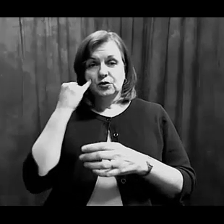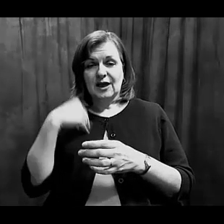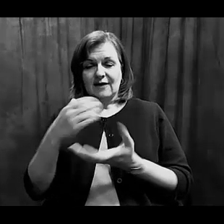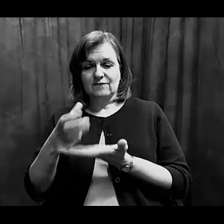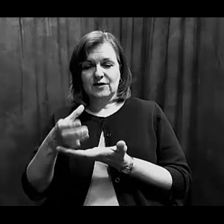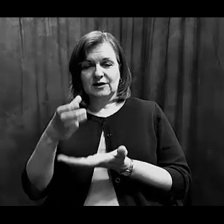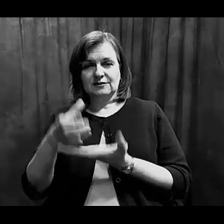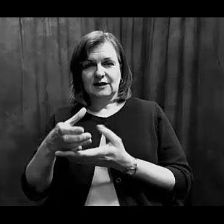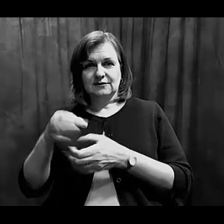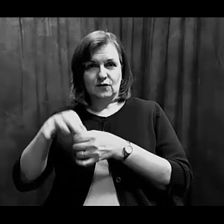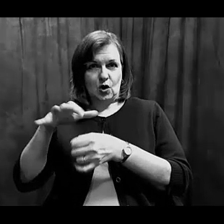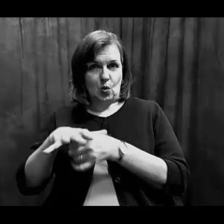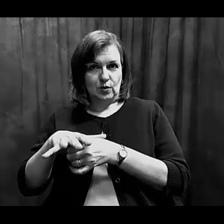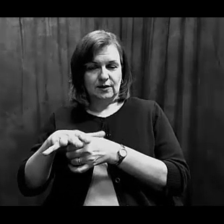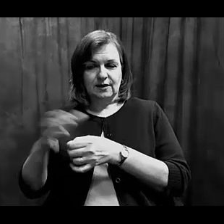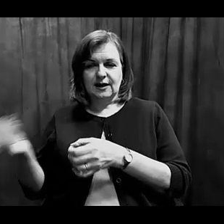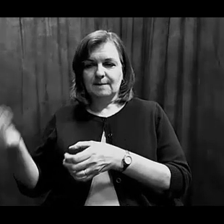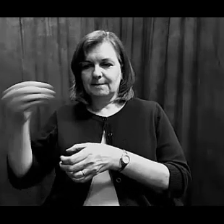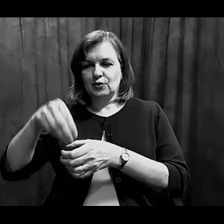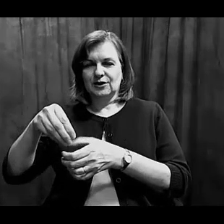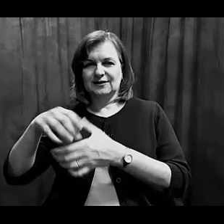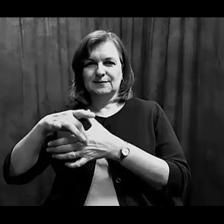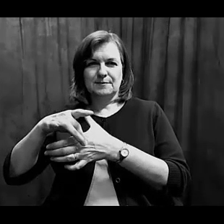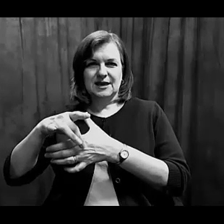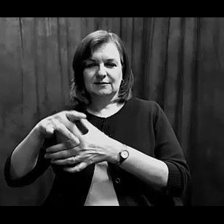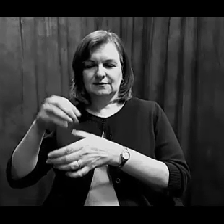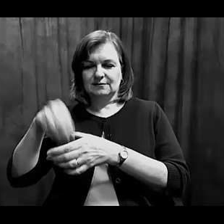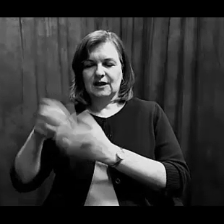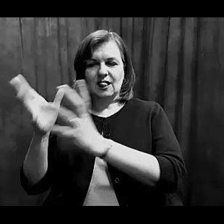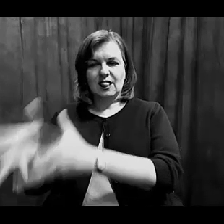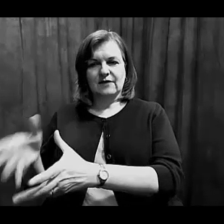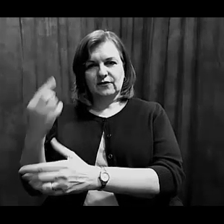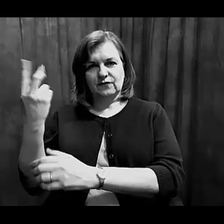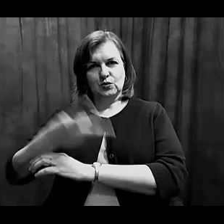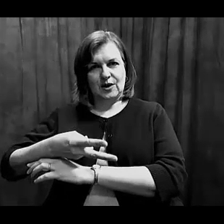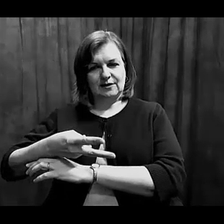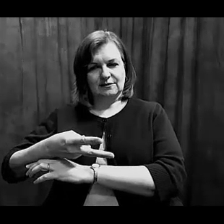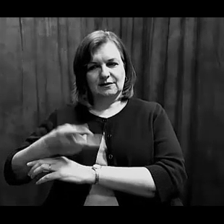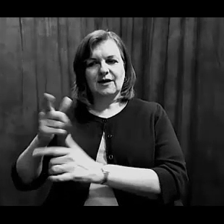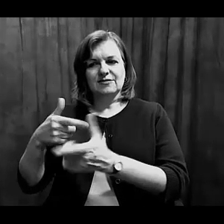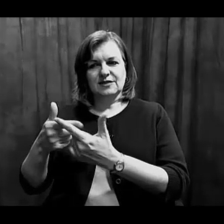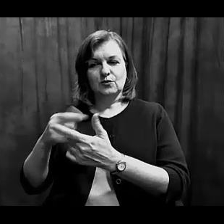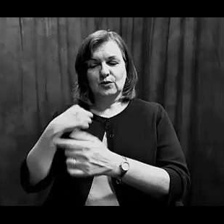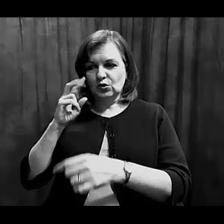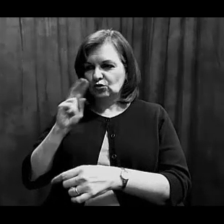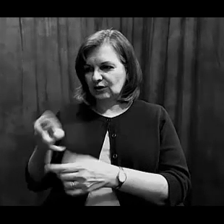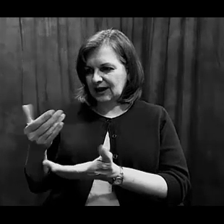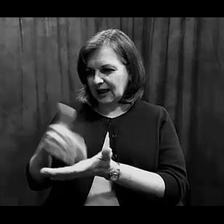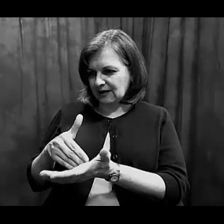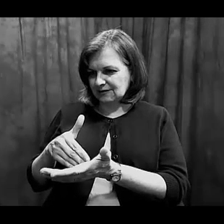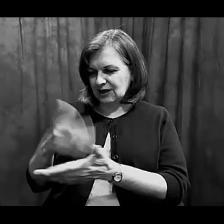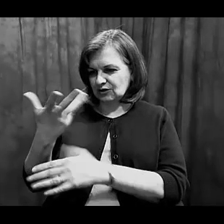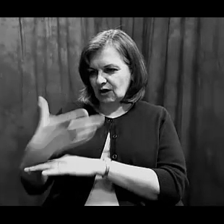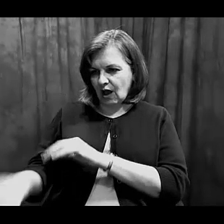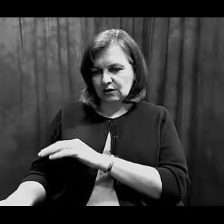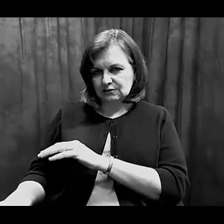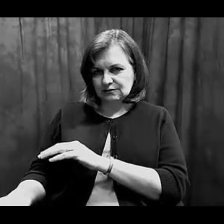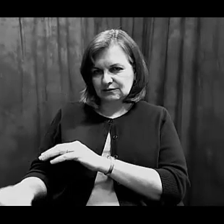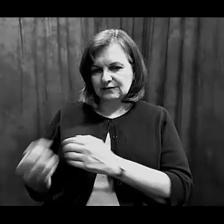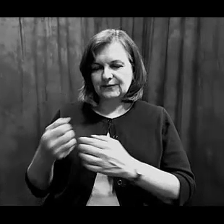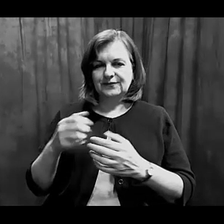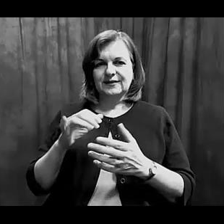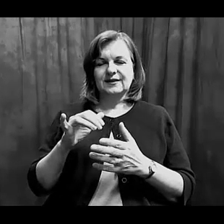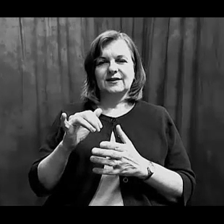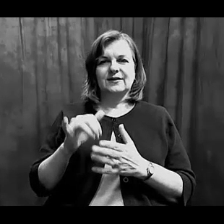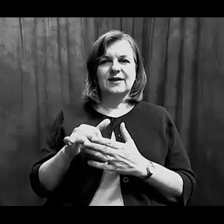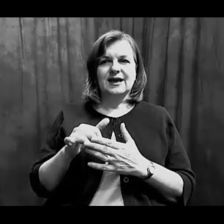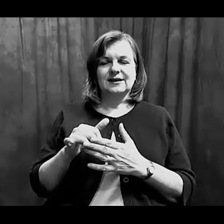try putting a piece of hamburger in a glass of Coca-Cola and walk away for a couple of days when you come back it'll be gone